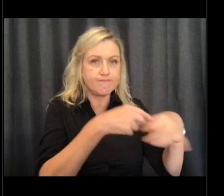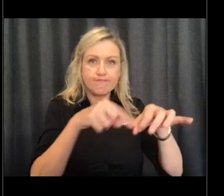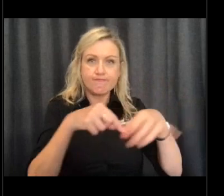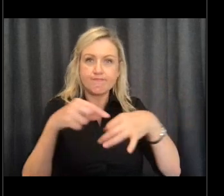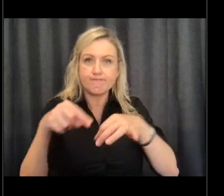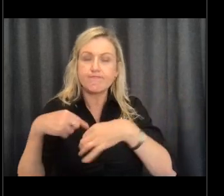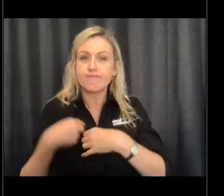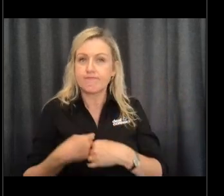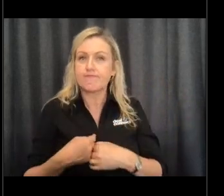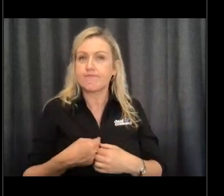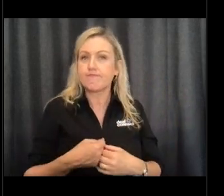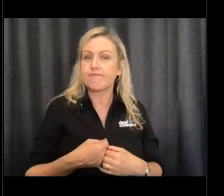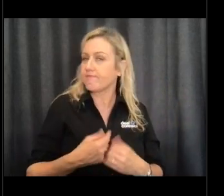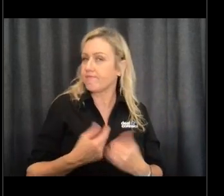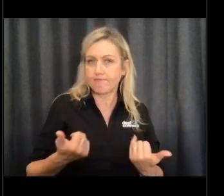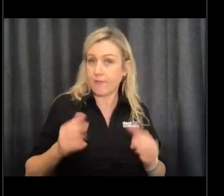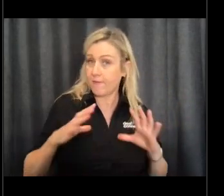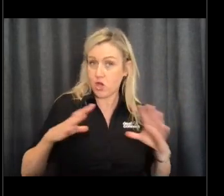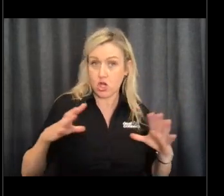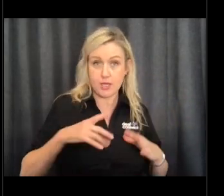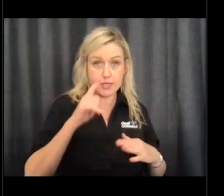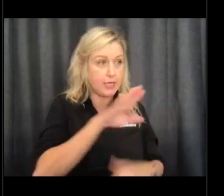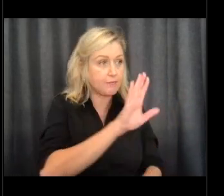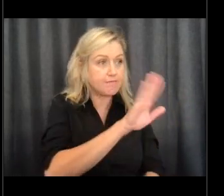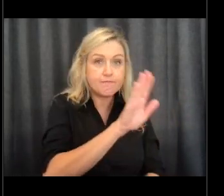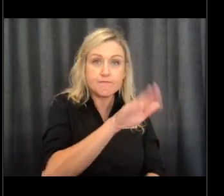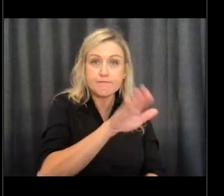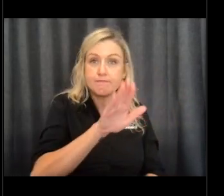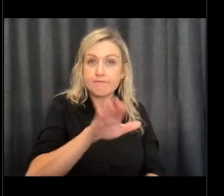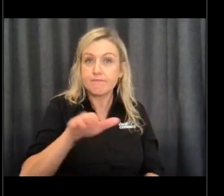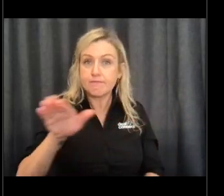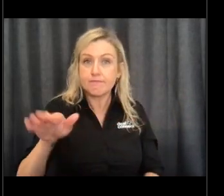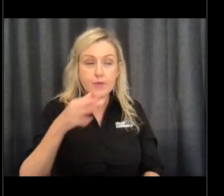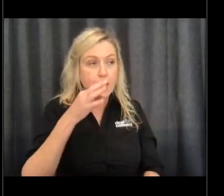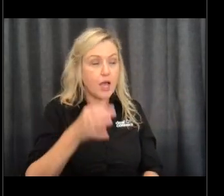Nothing at all. And getting an idea of what you can get.